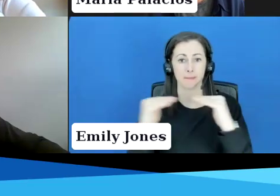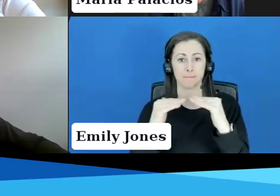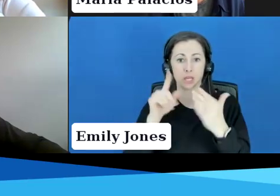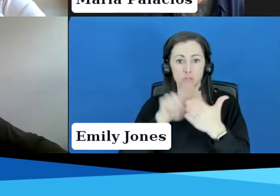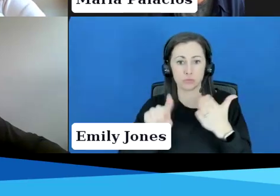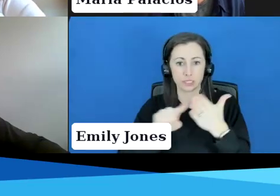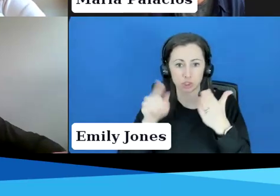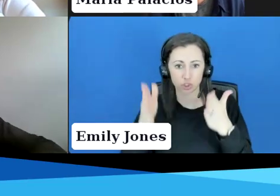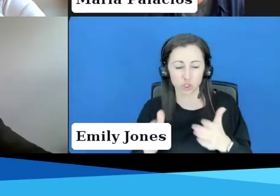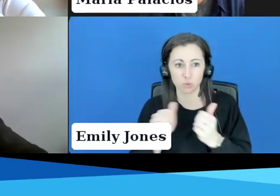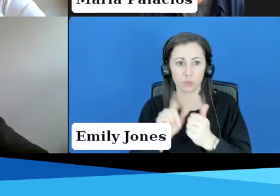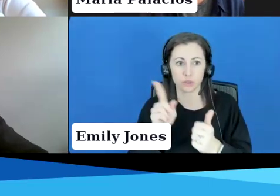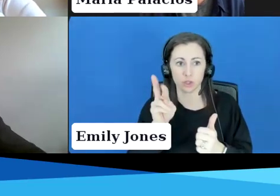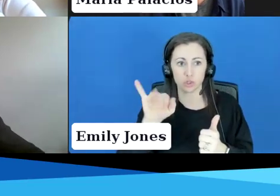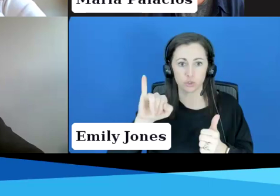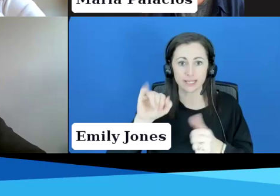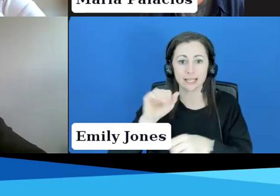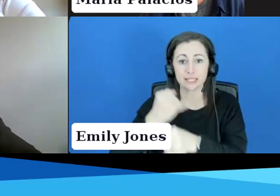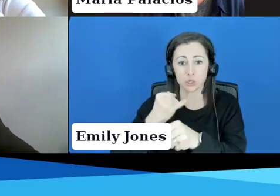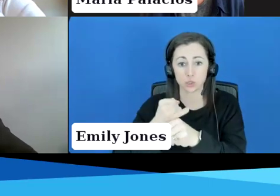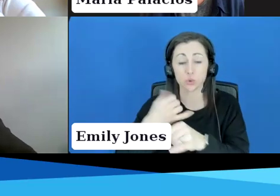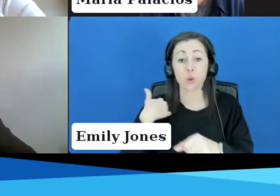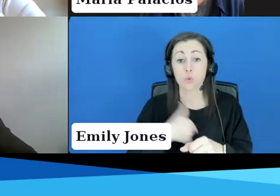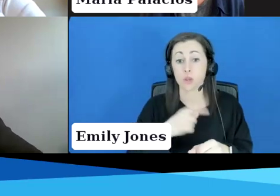We're working on a research project,